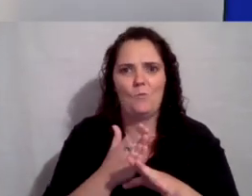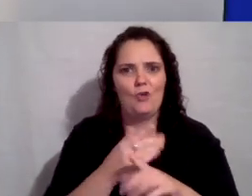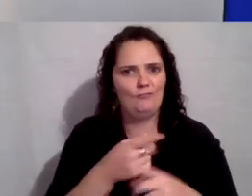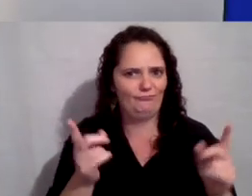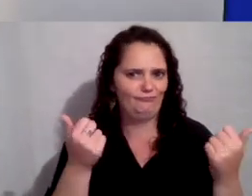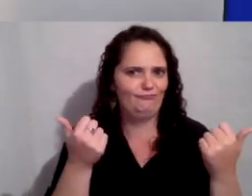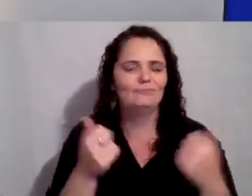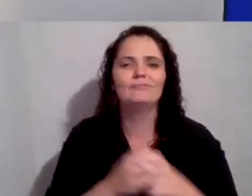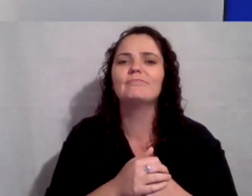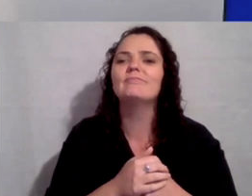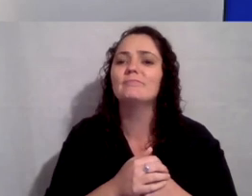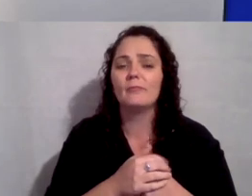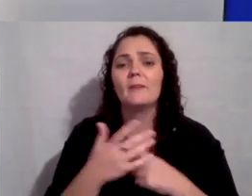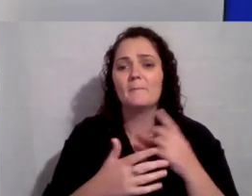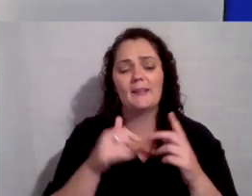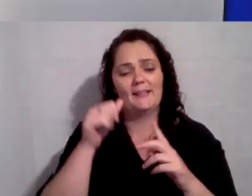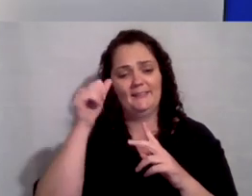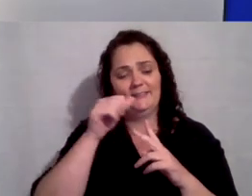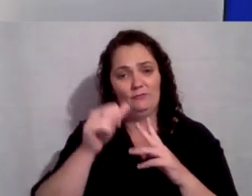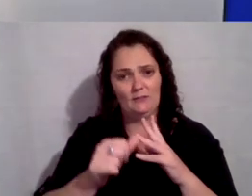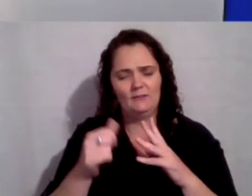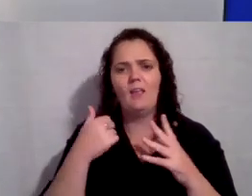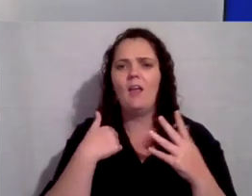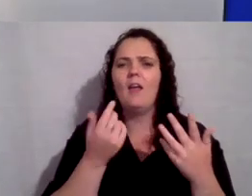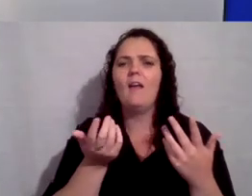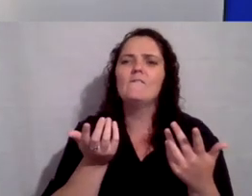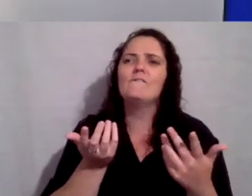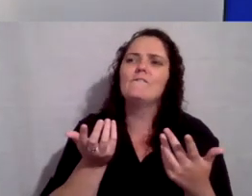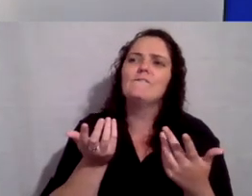So through this whole series, this Draw Along series, what we've been trying to